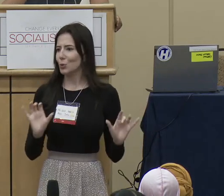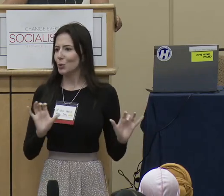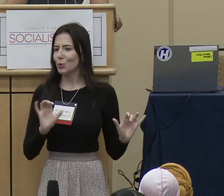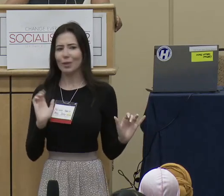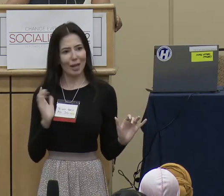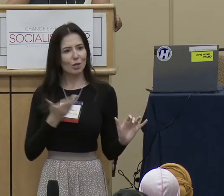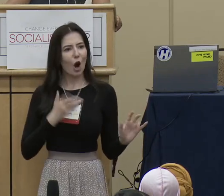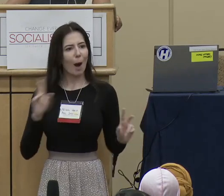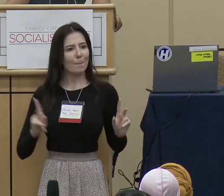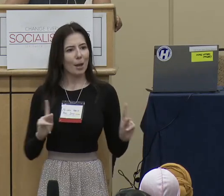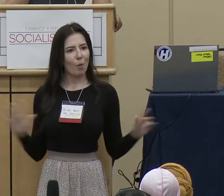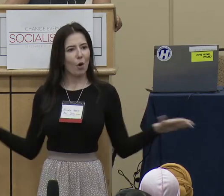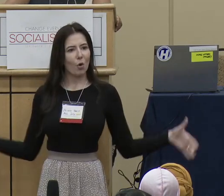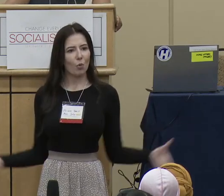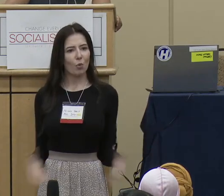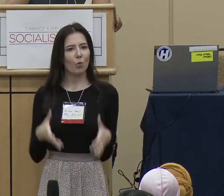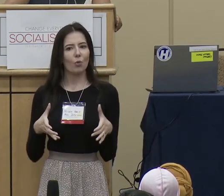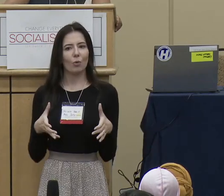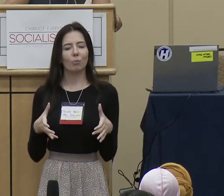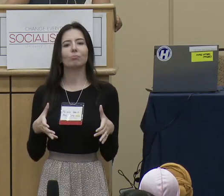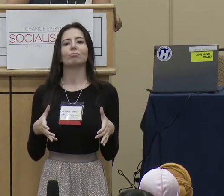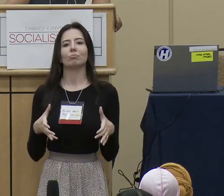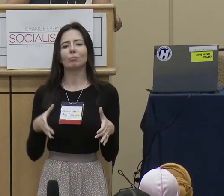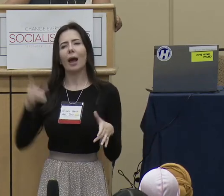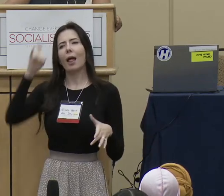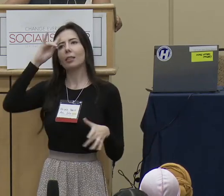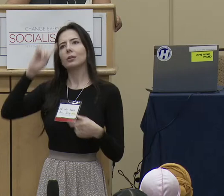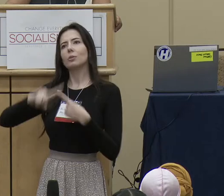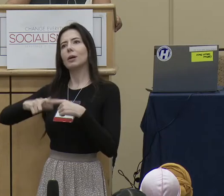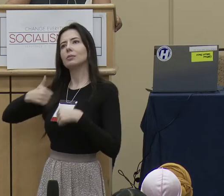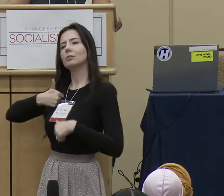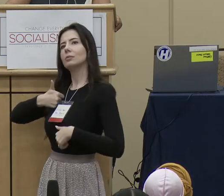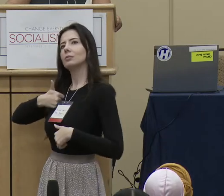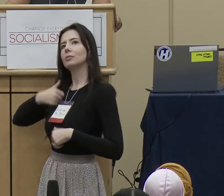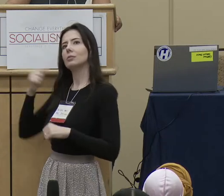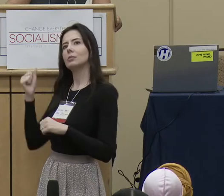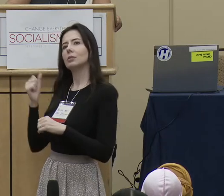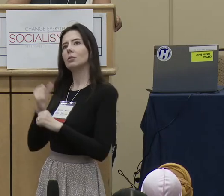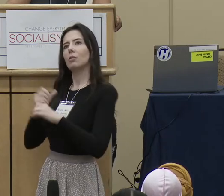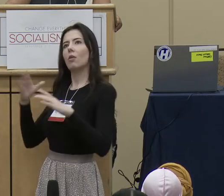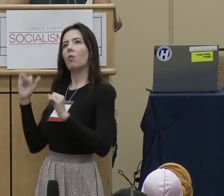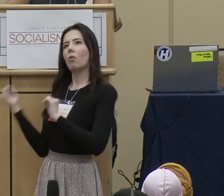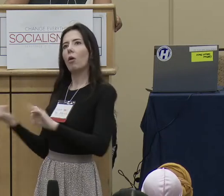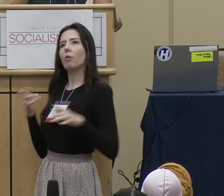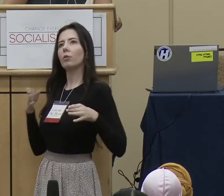glasses, no glasses, hair, no hair. These are our people. And